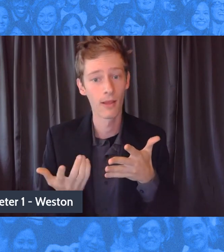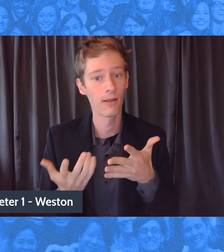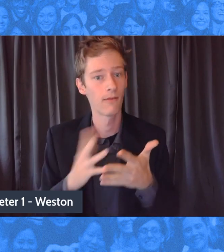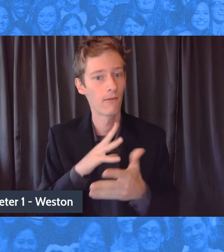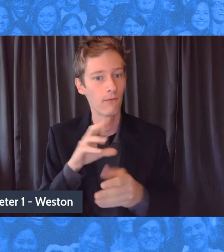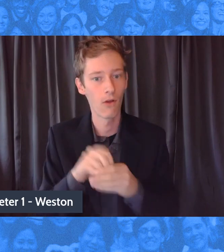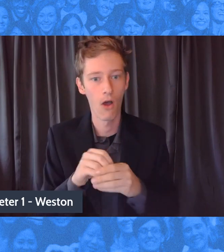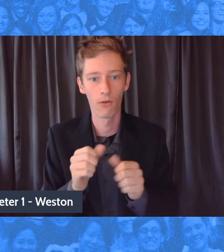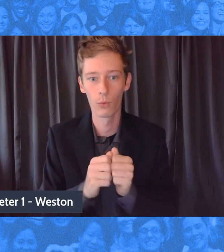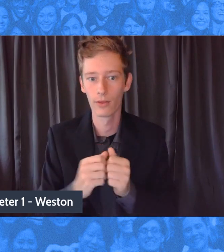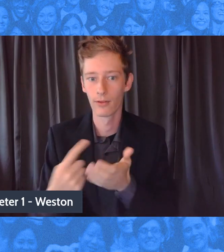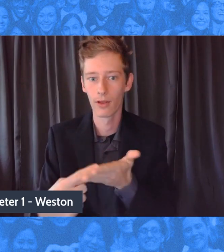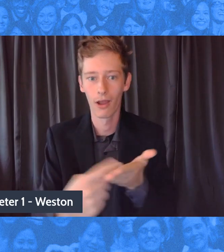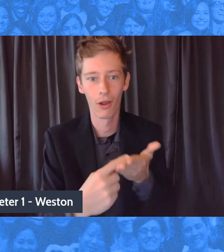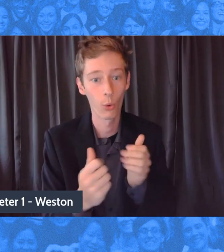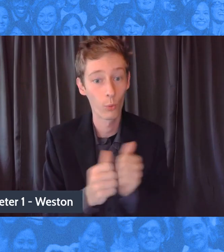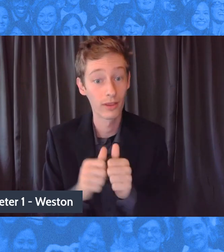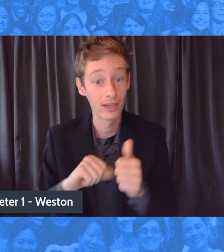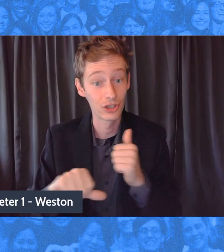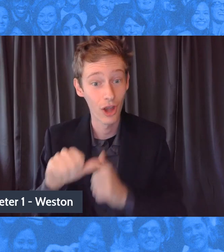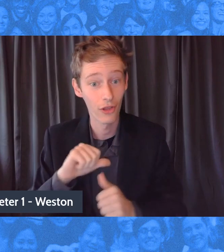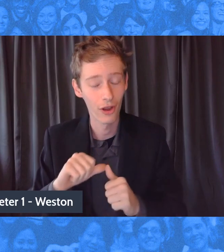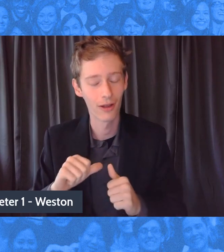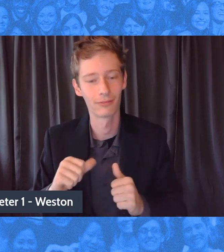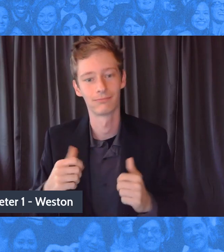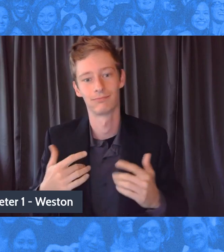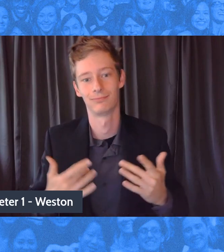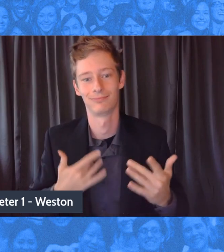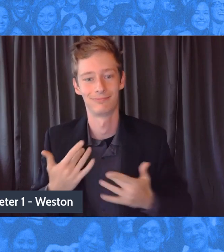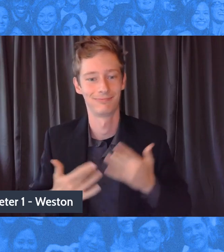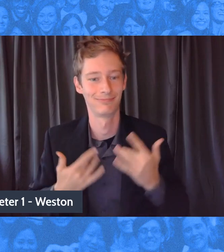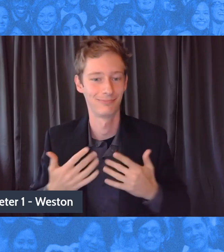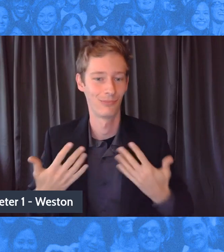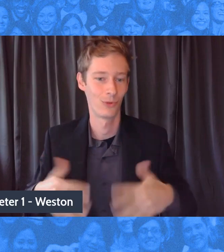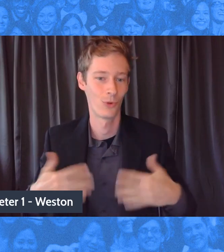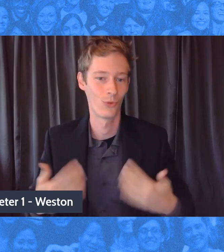with each other is so exciting. So Emily set the stage beautifully.